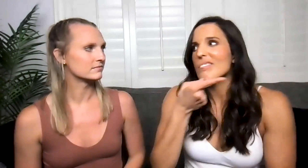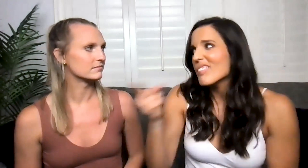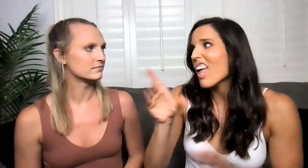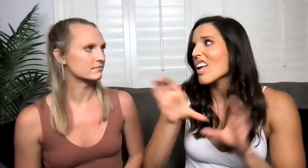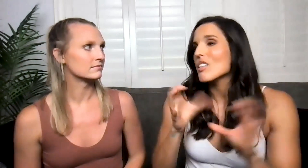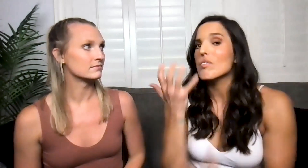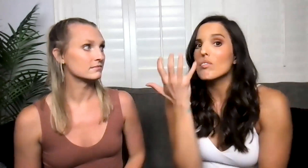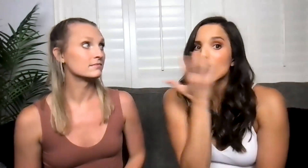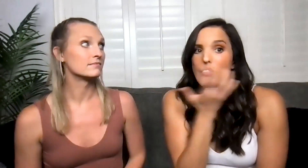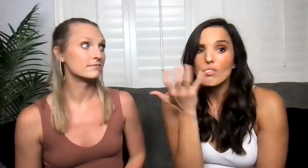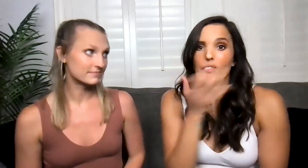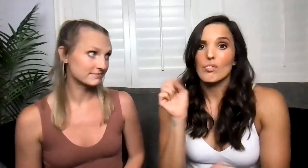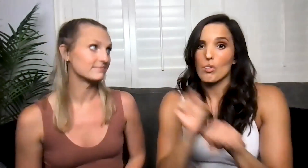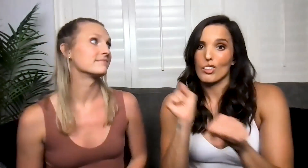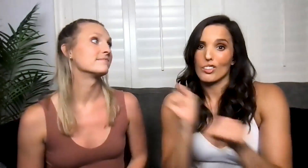they do amazing work.